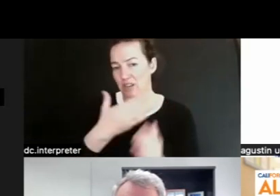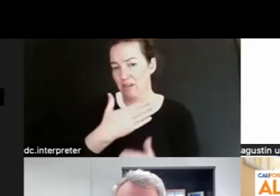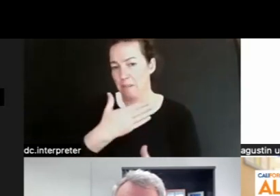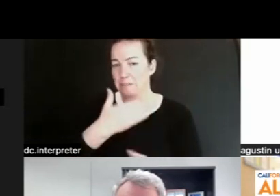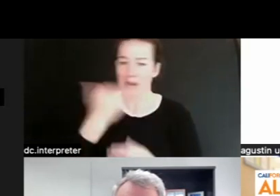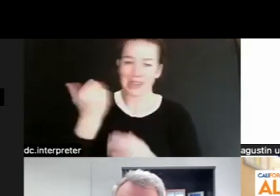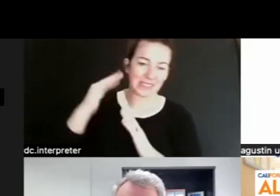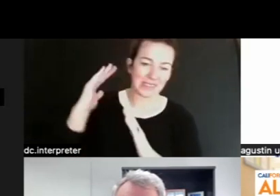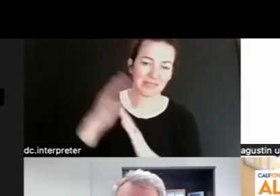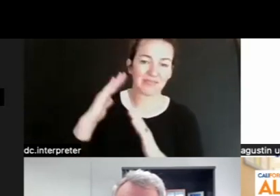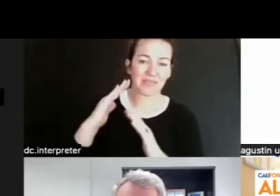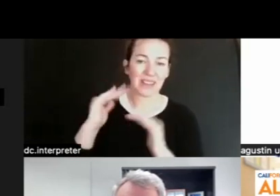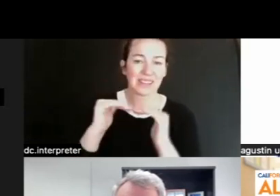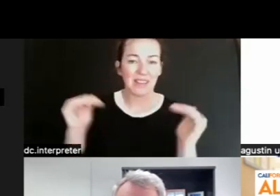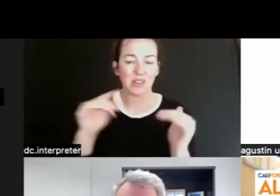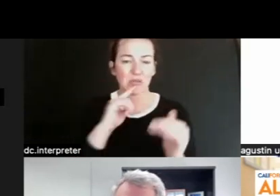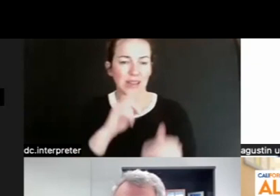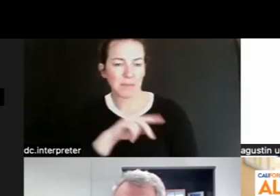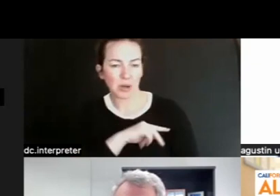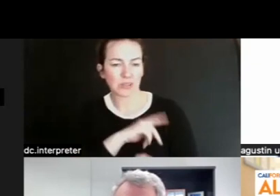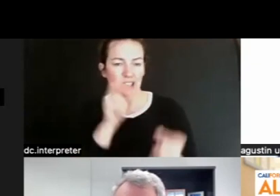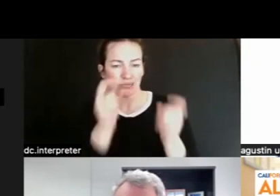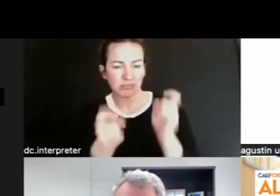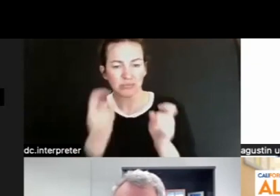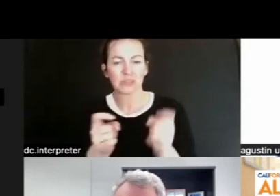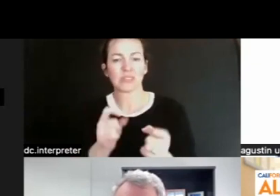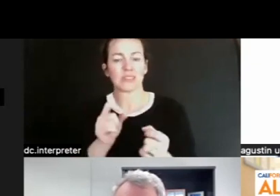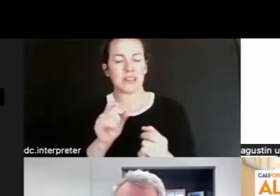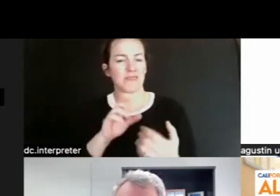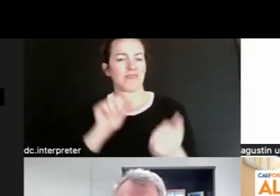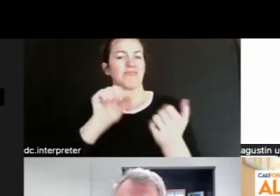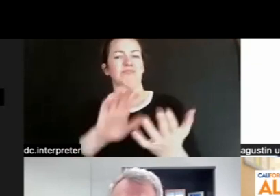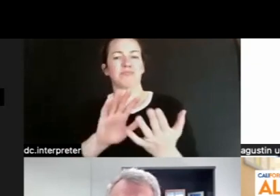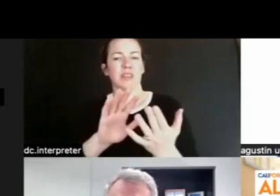could you know really personalize or that they could really address you know the the needs of